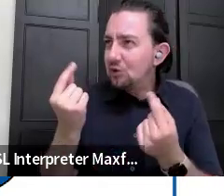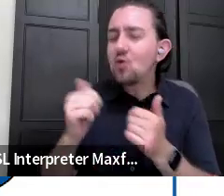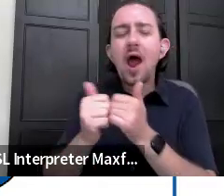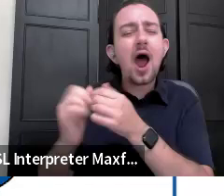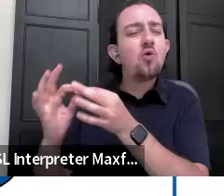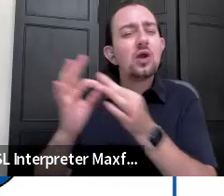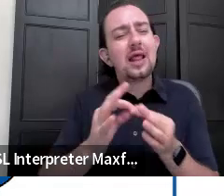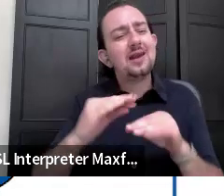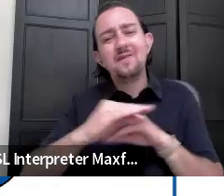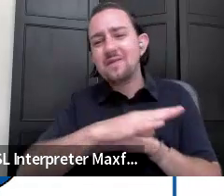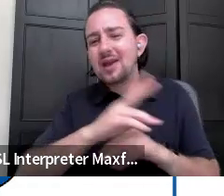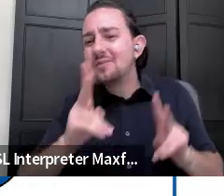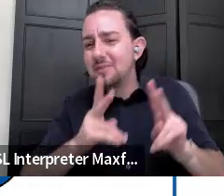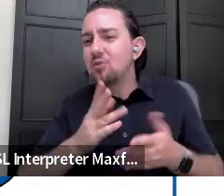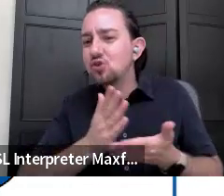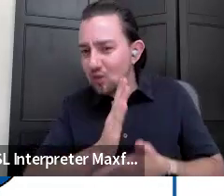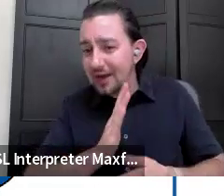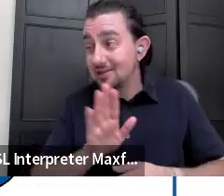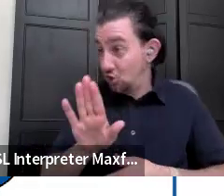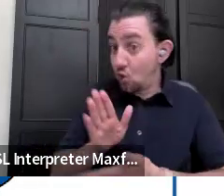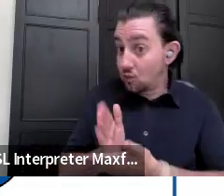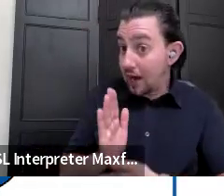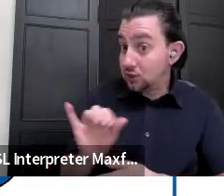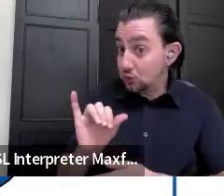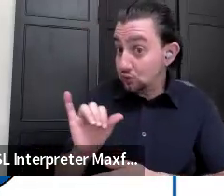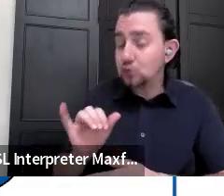And also what's currently happening in the Government. And how that impacts you.